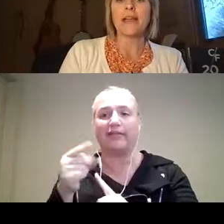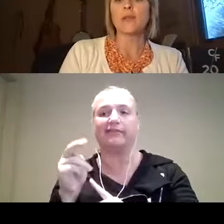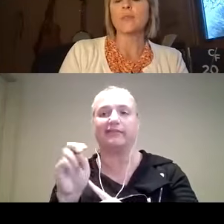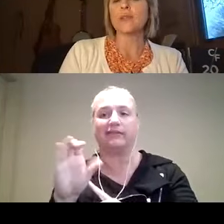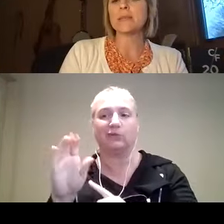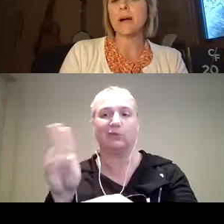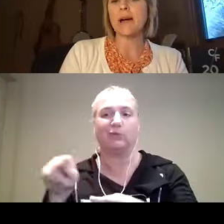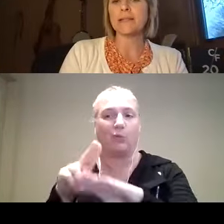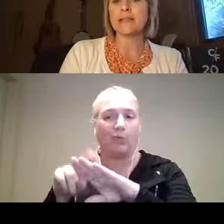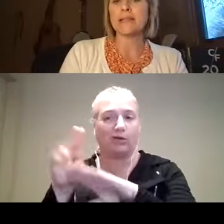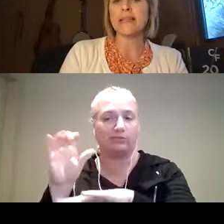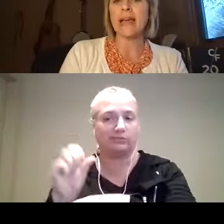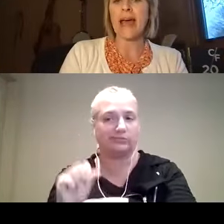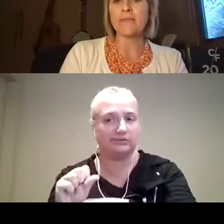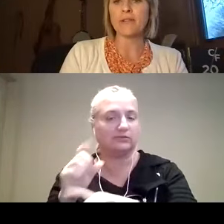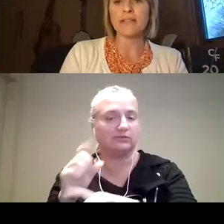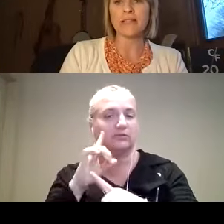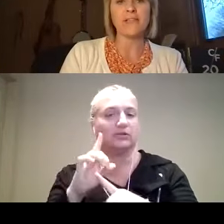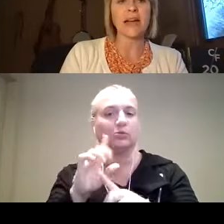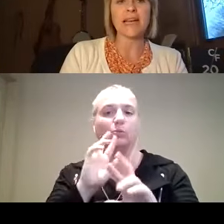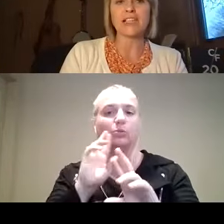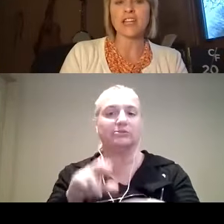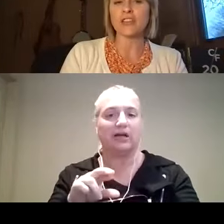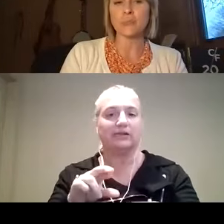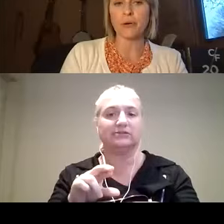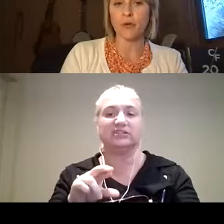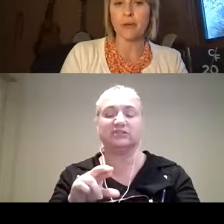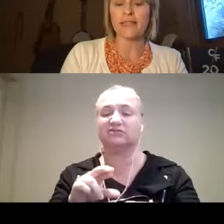that the responses adversely affect educational performance